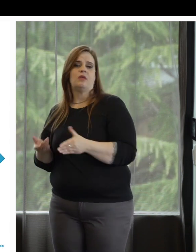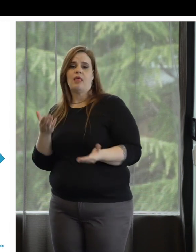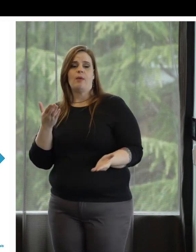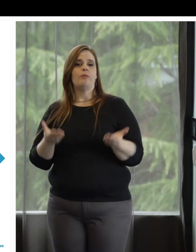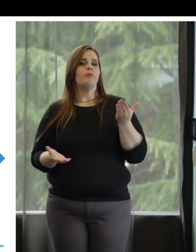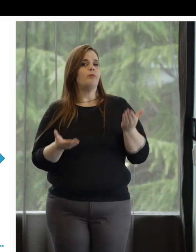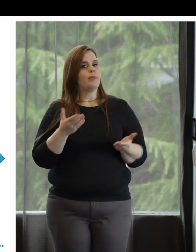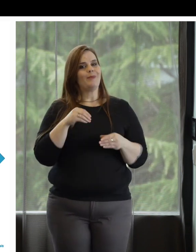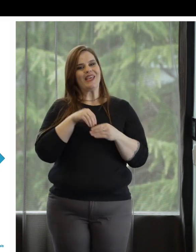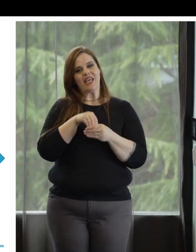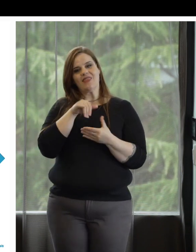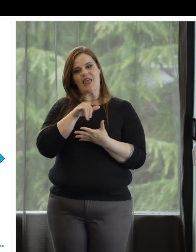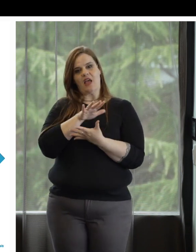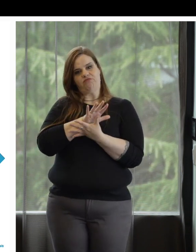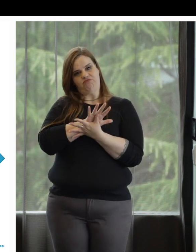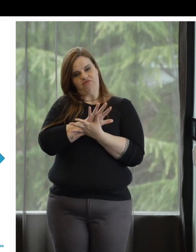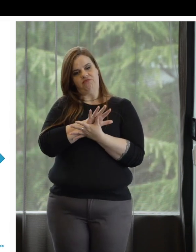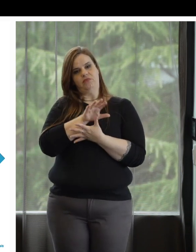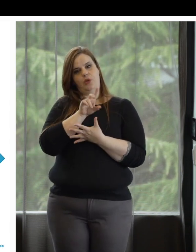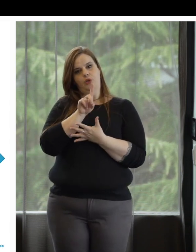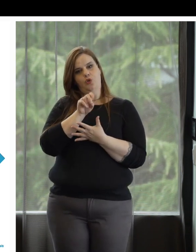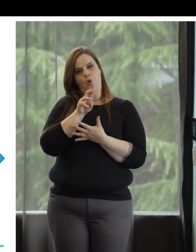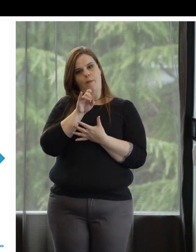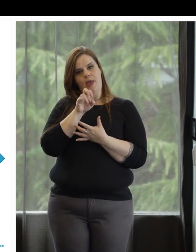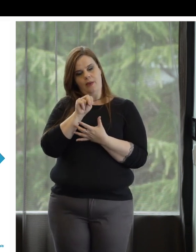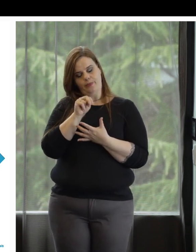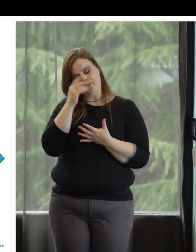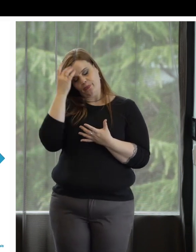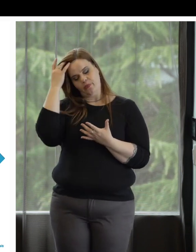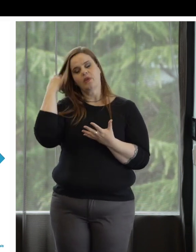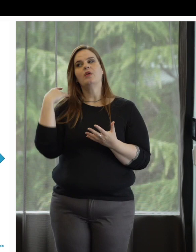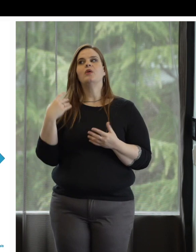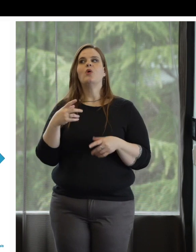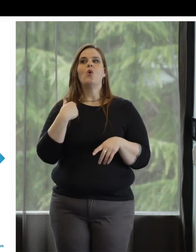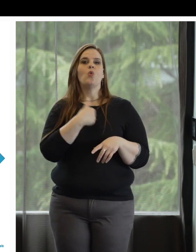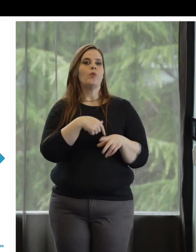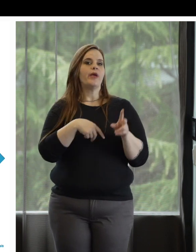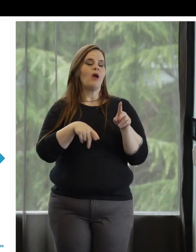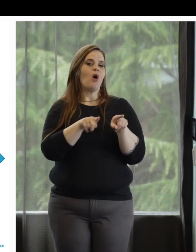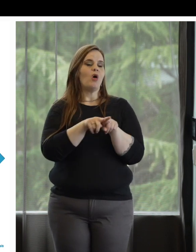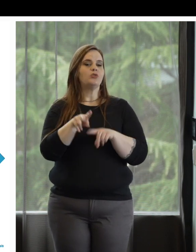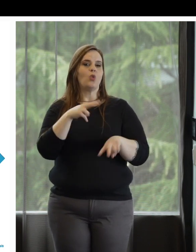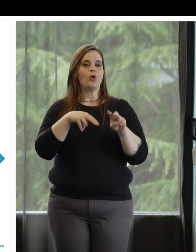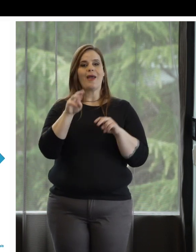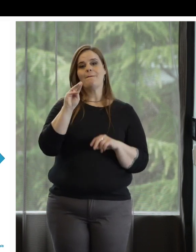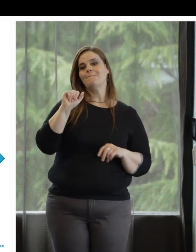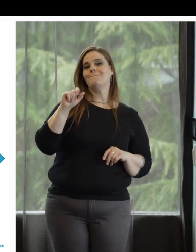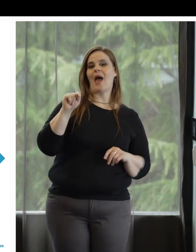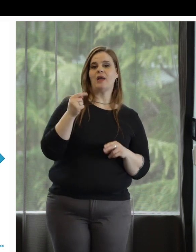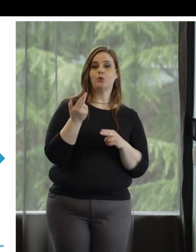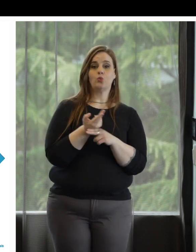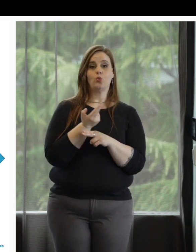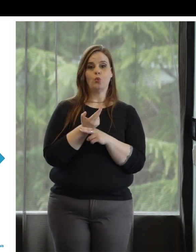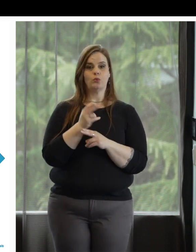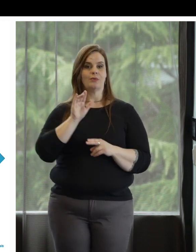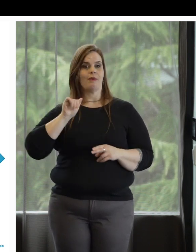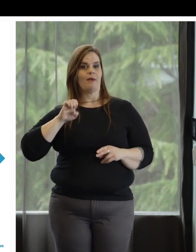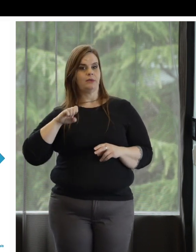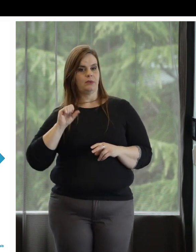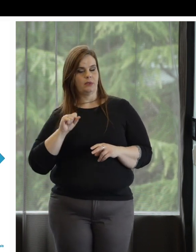that domain. We also look at MAT use cases. The